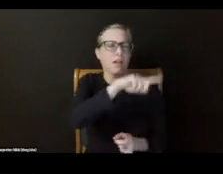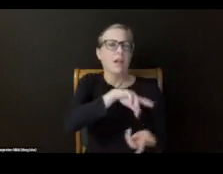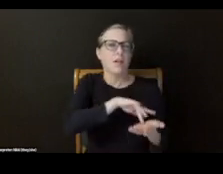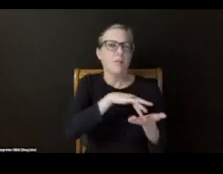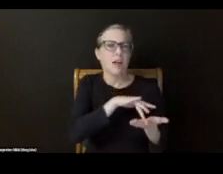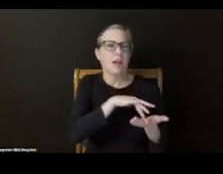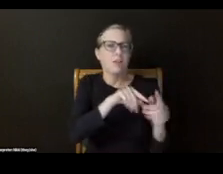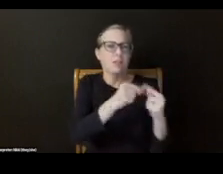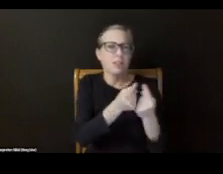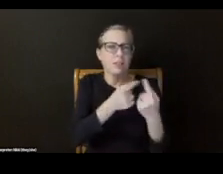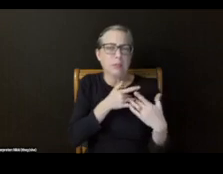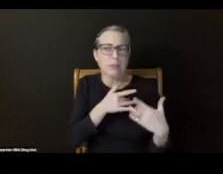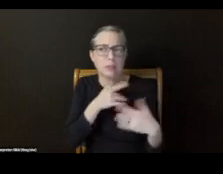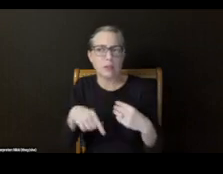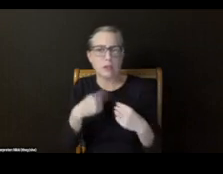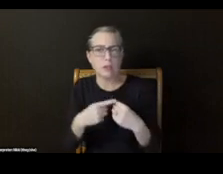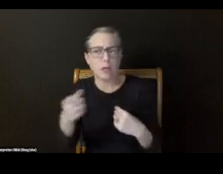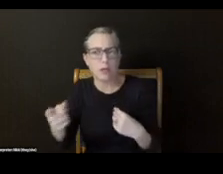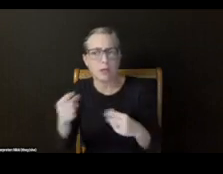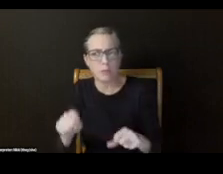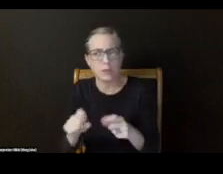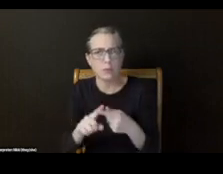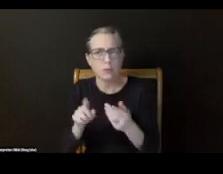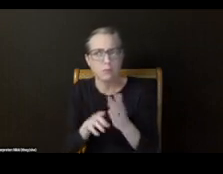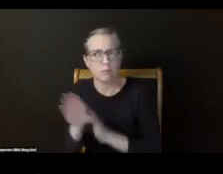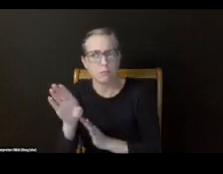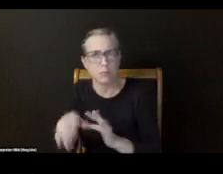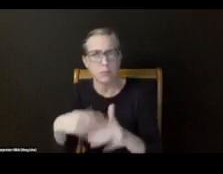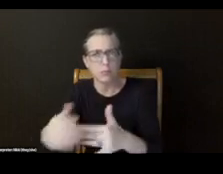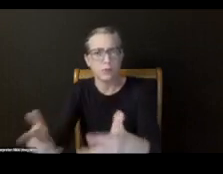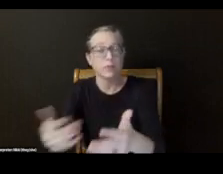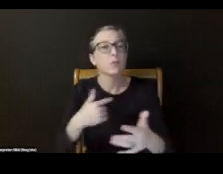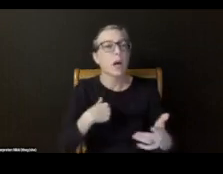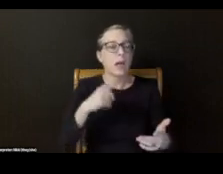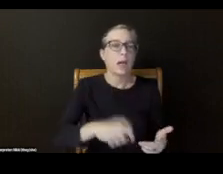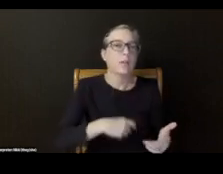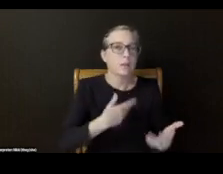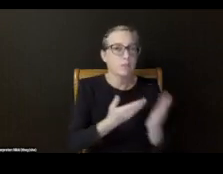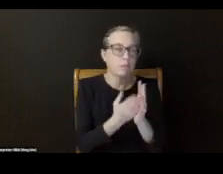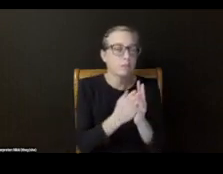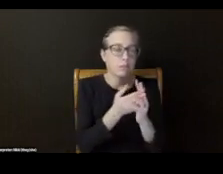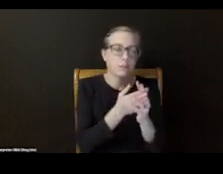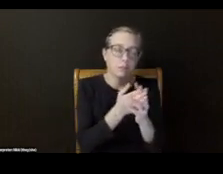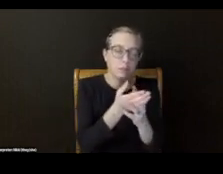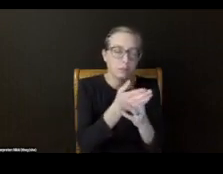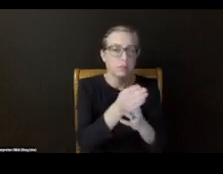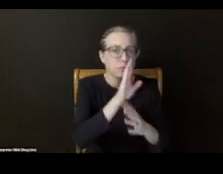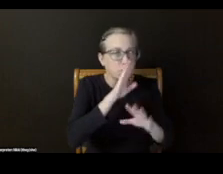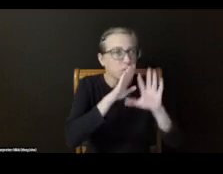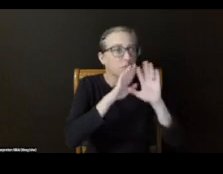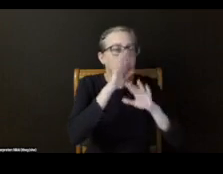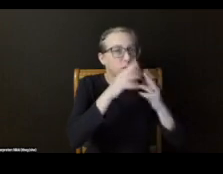but I had to jump through hoops, much literally, to be able to take it home.